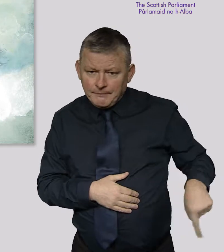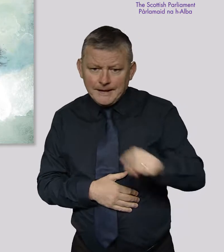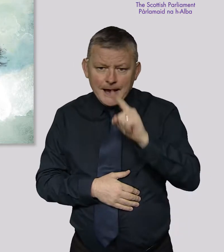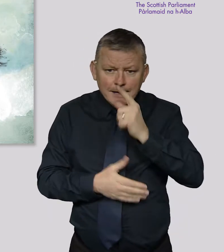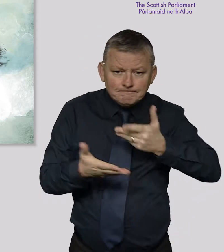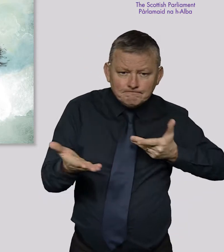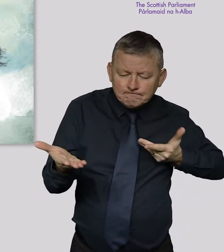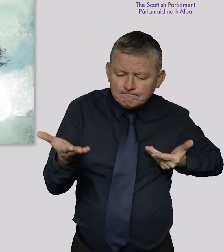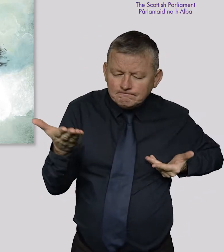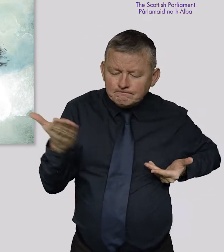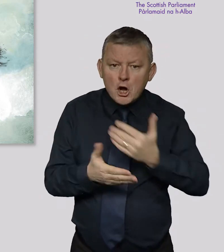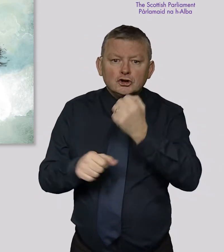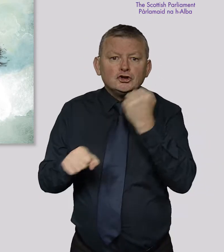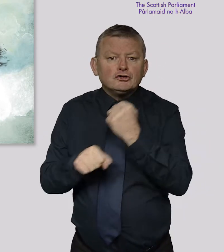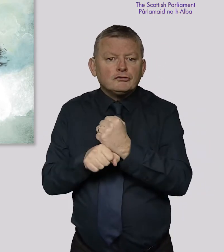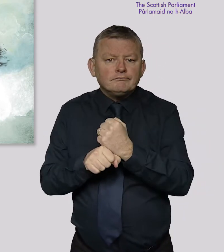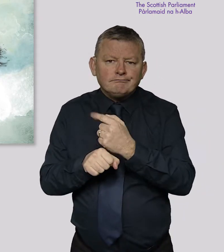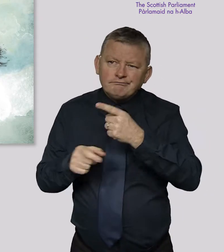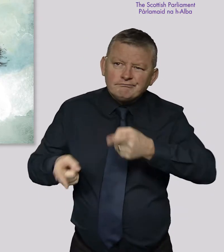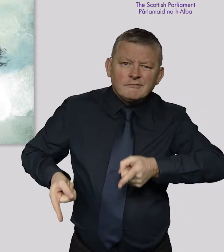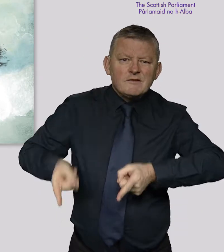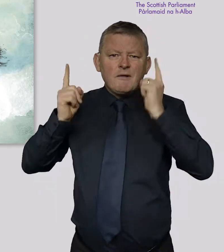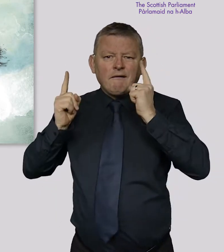They can seek views from relevant Scottish Government Ministers,